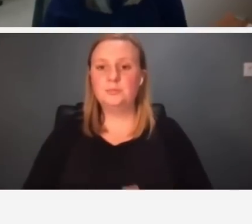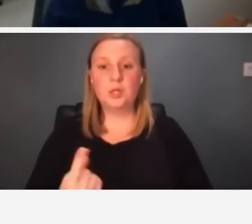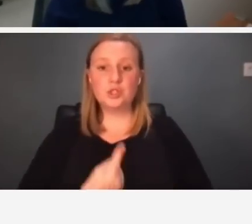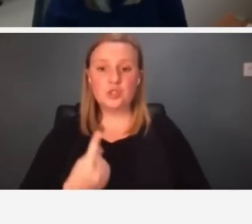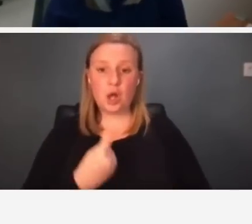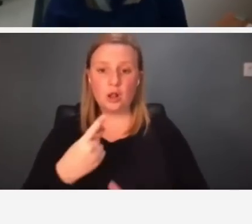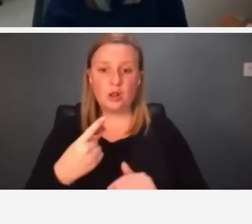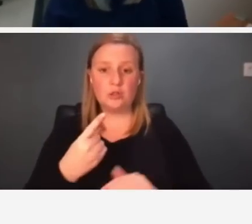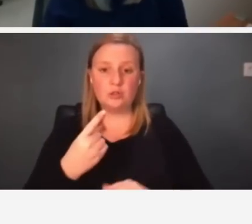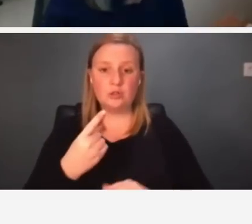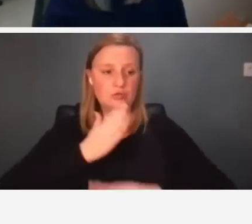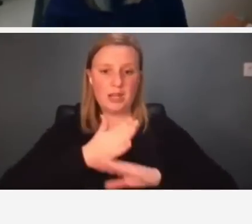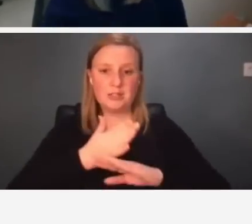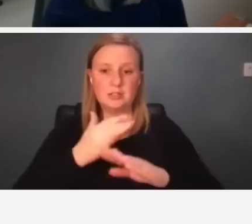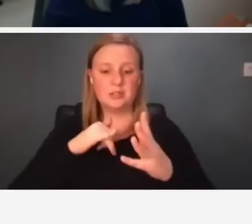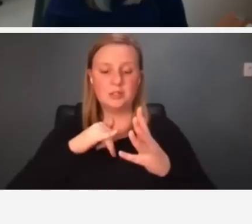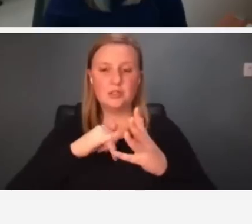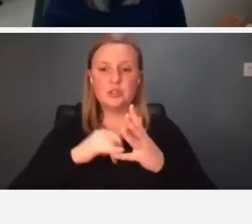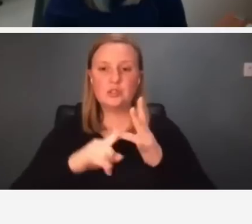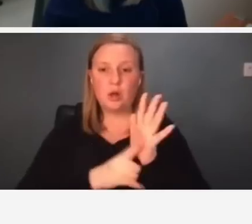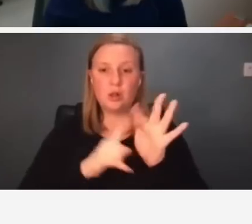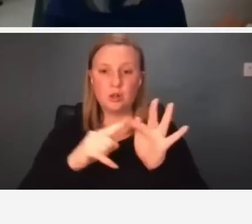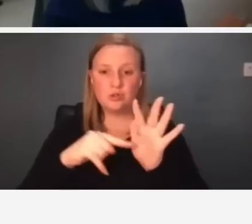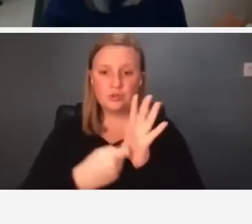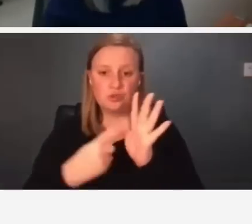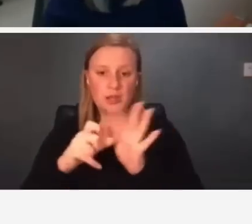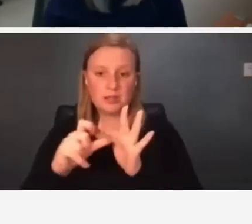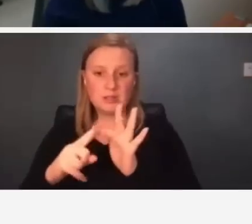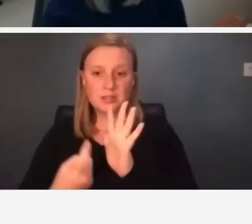defined as a range of people who may choose to provide services.